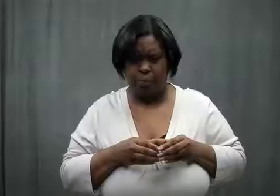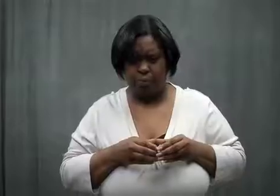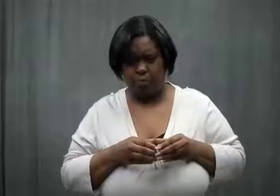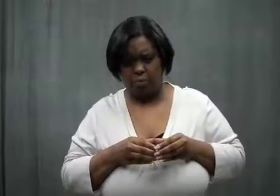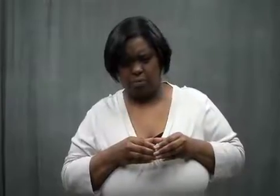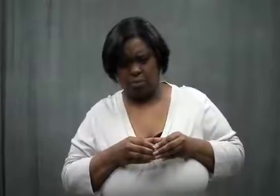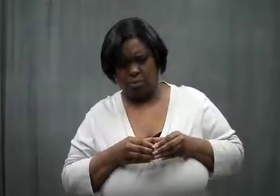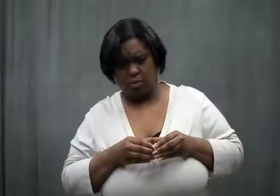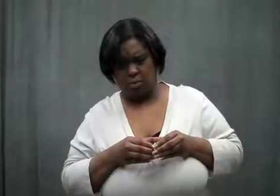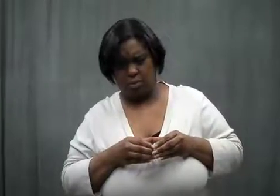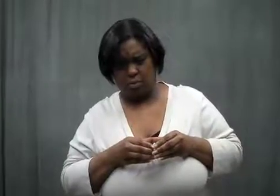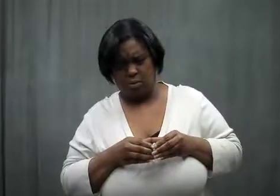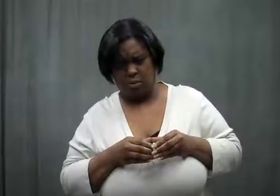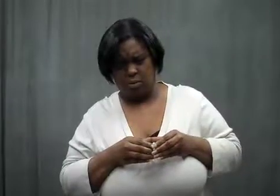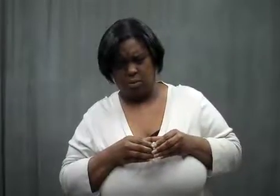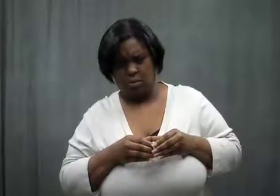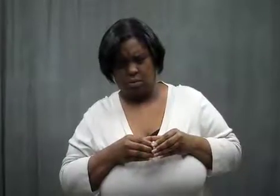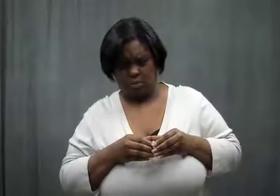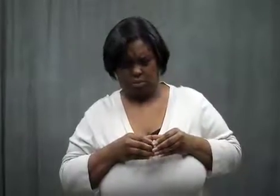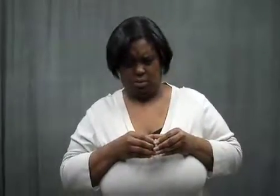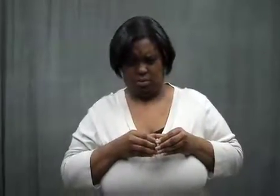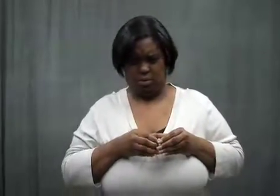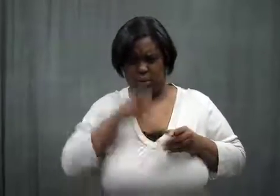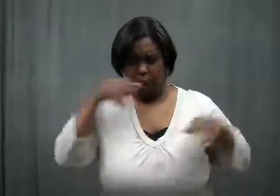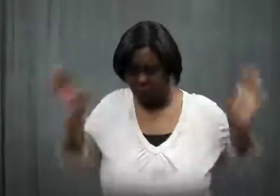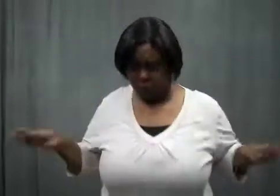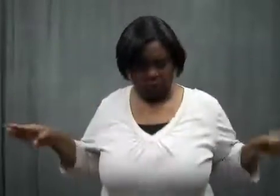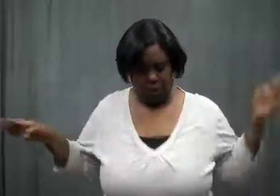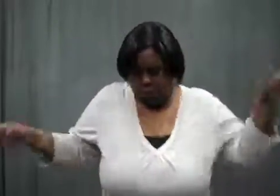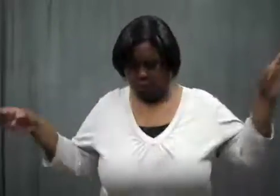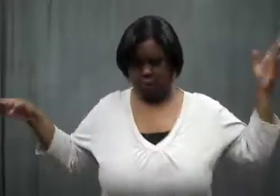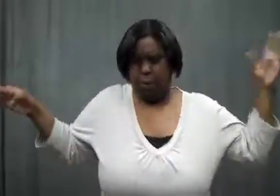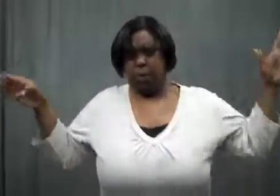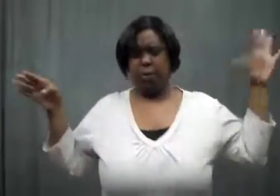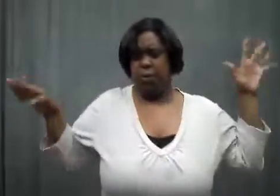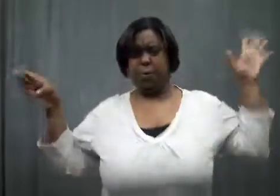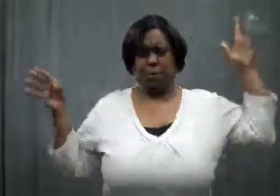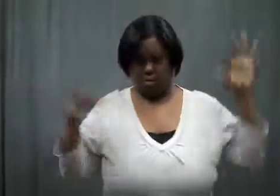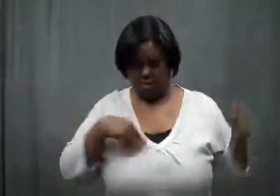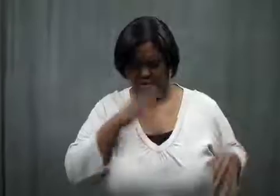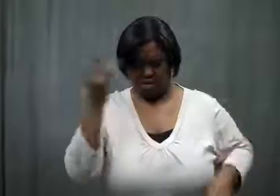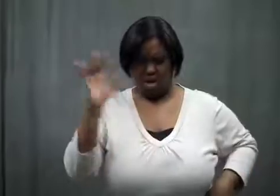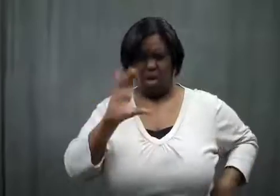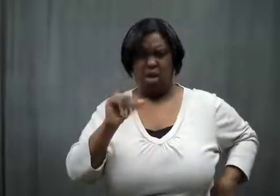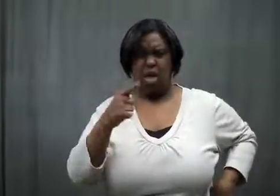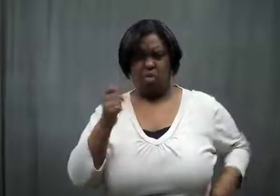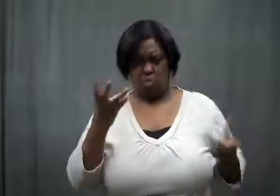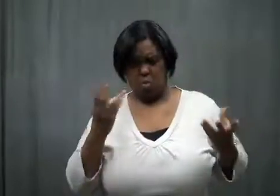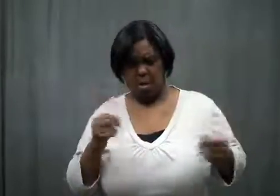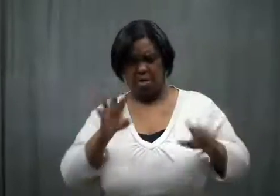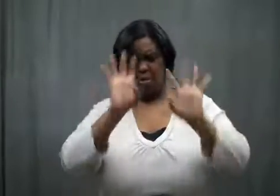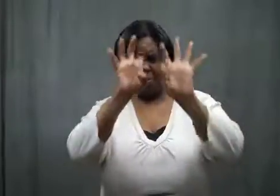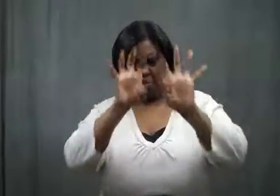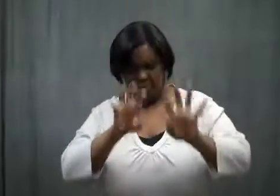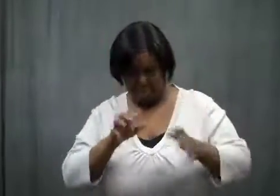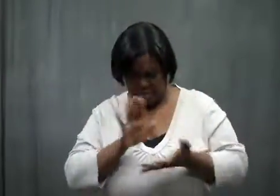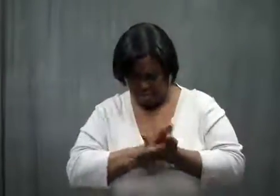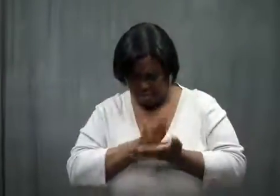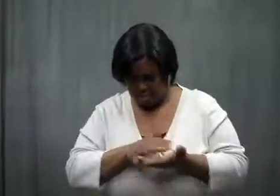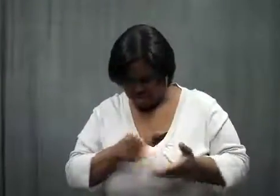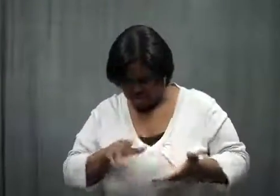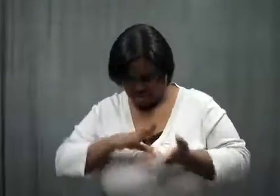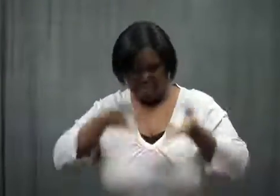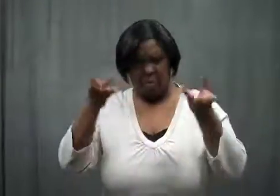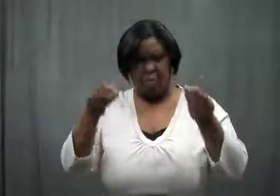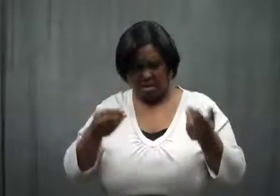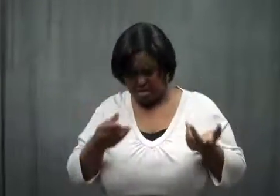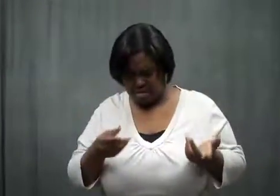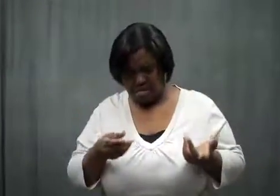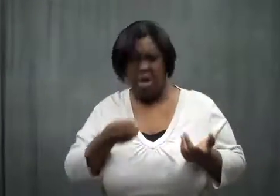The birds were shaking themselves off, and the cage and paper inside were all wet.